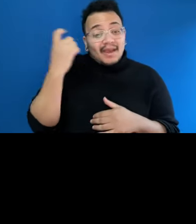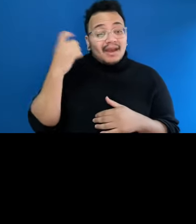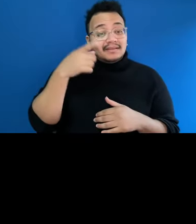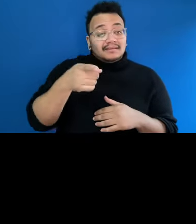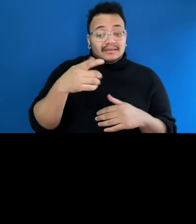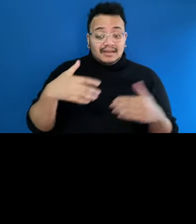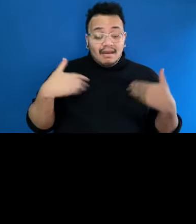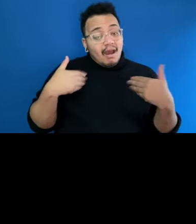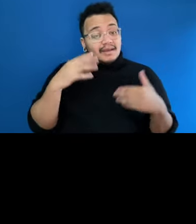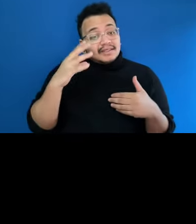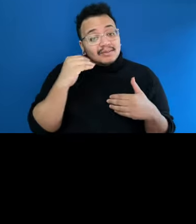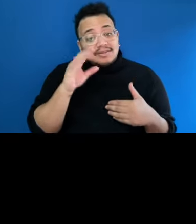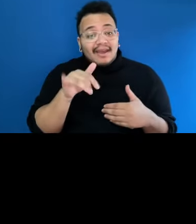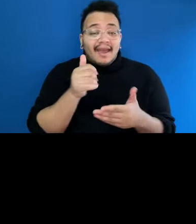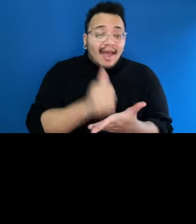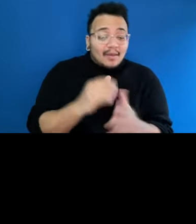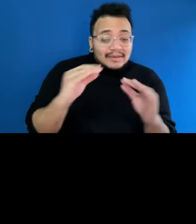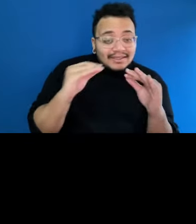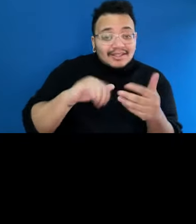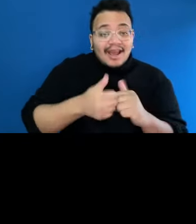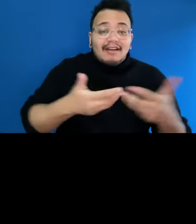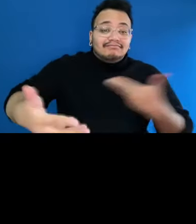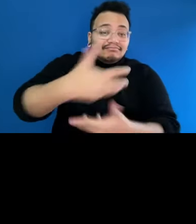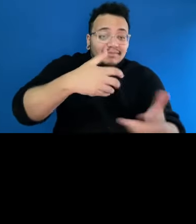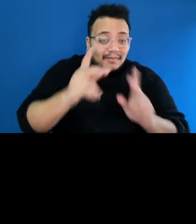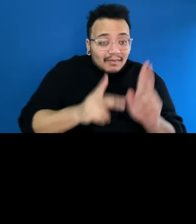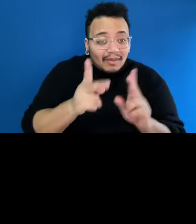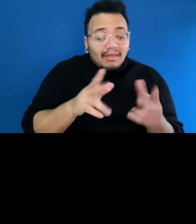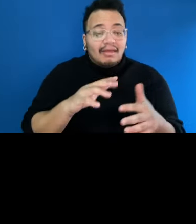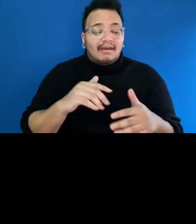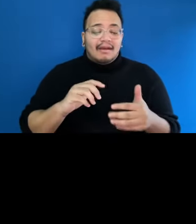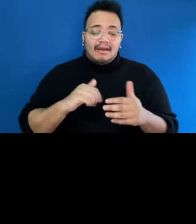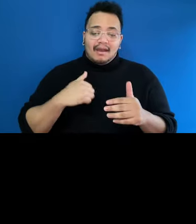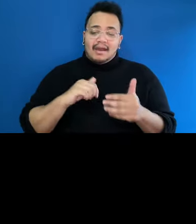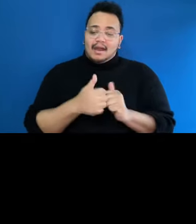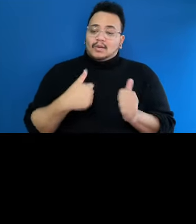to learn how to emotionally regulate and to start developing our brains.